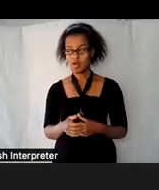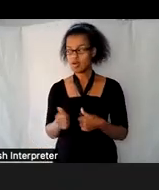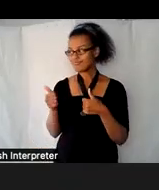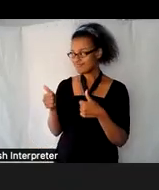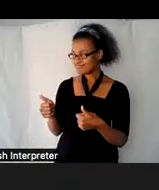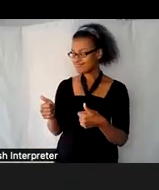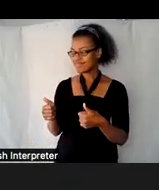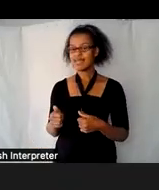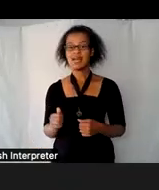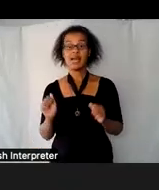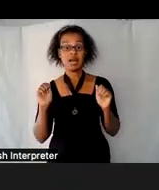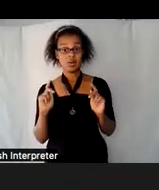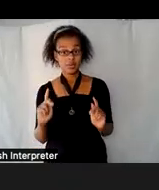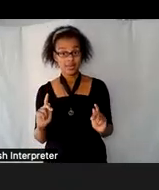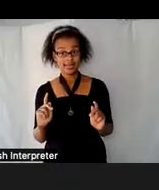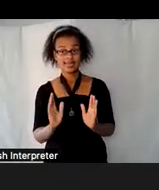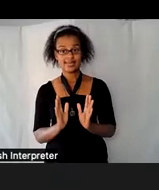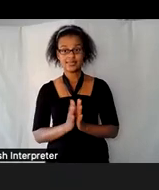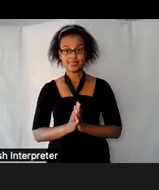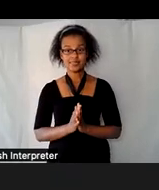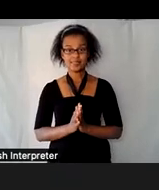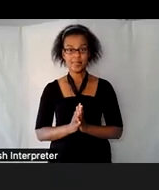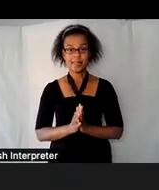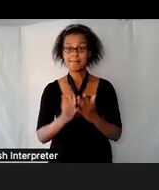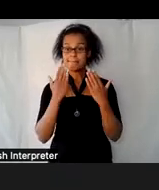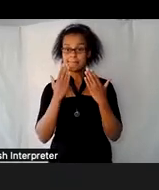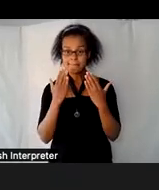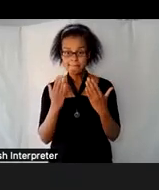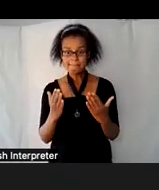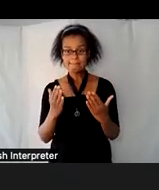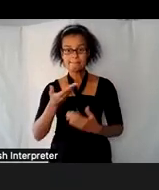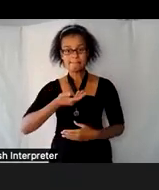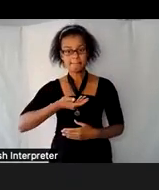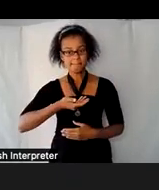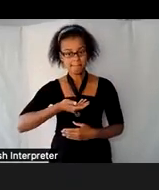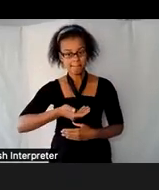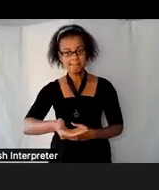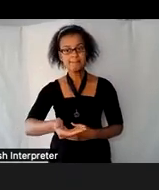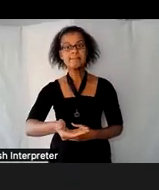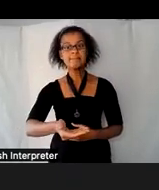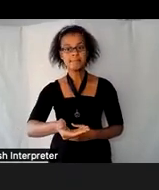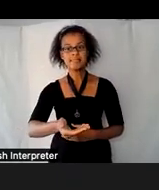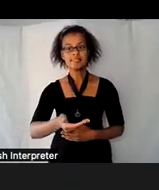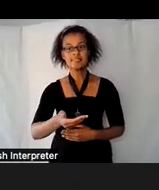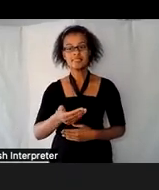Okay, great. Awesome. So thank you for inviting us today. My name is Ohama.